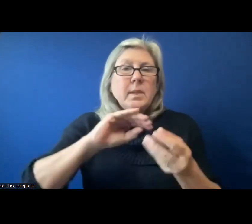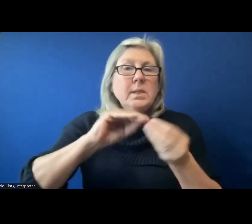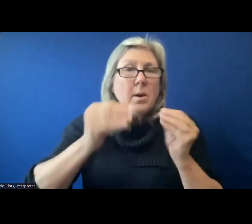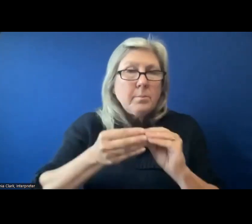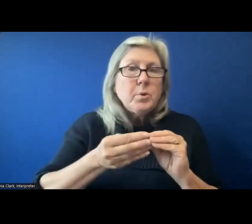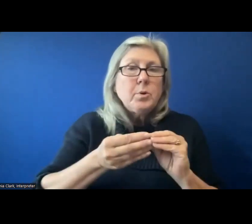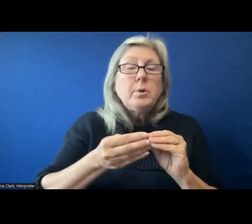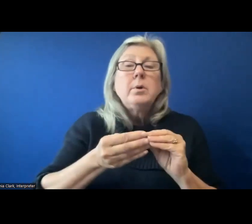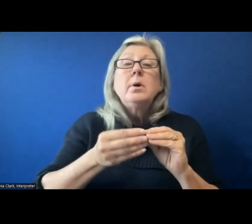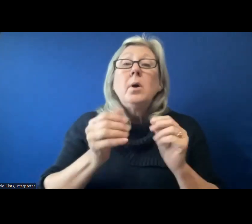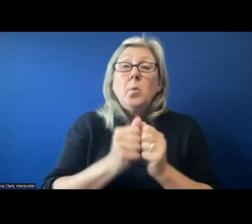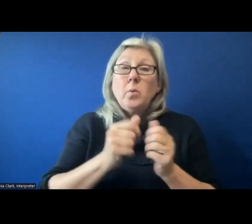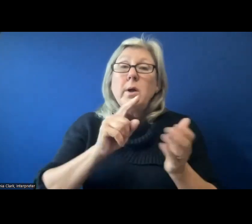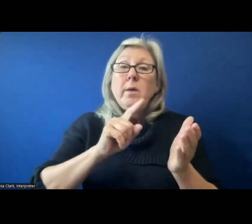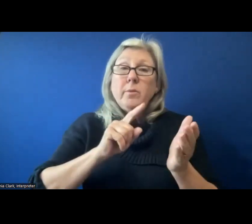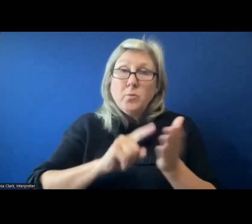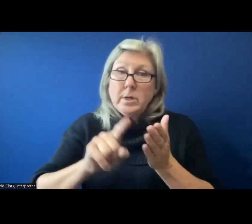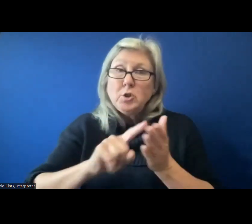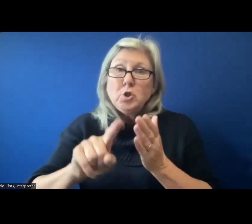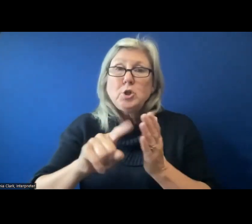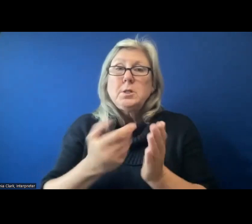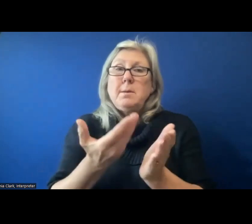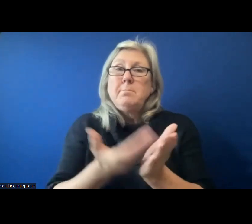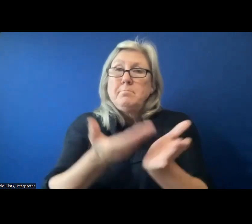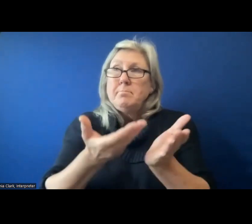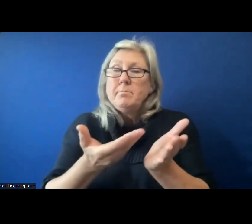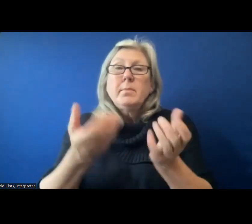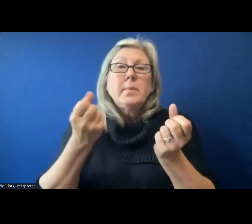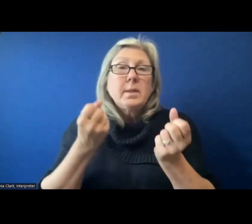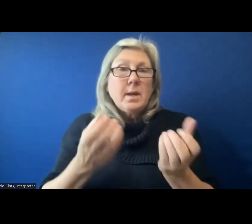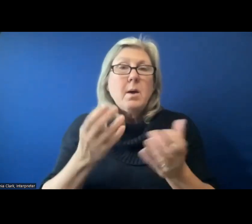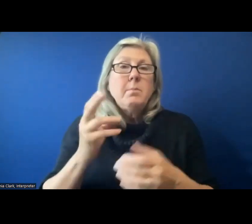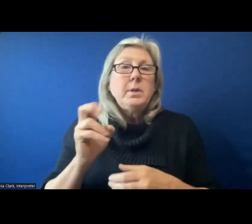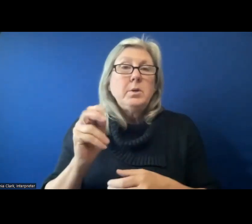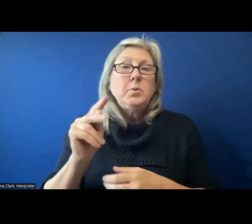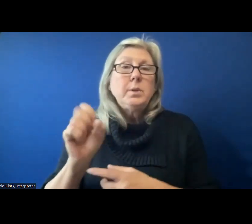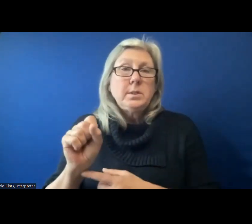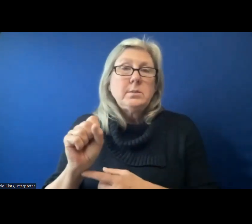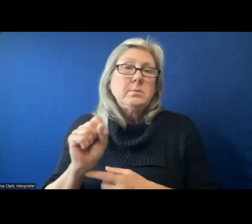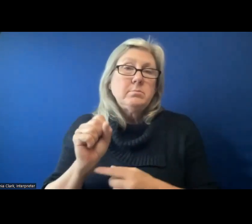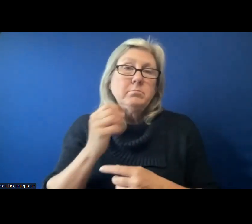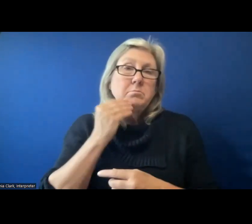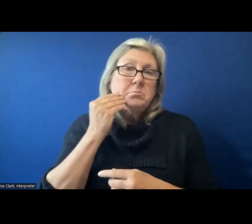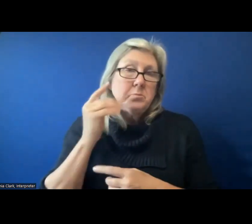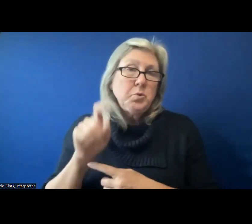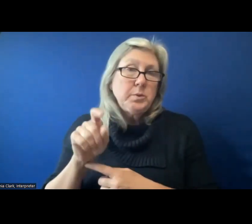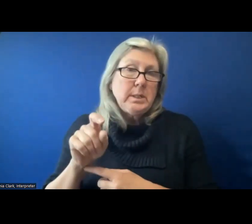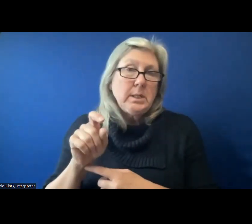number that quantifies our need that says how many units do you need? So, I just going